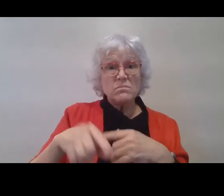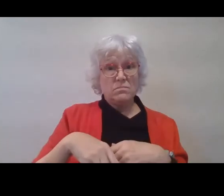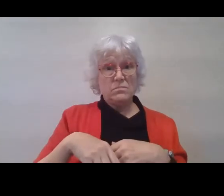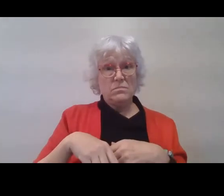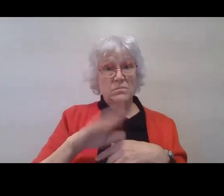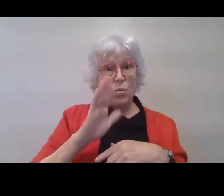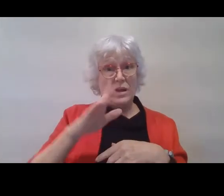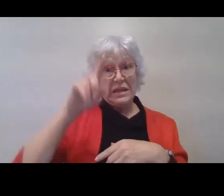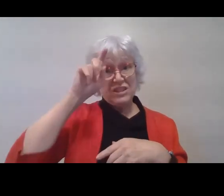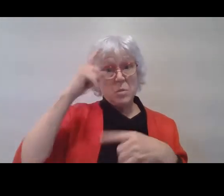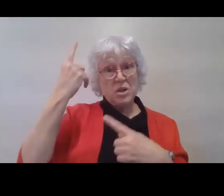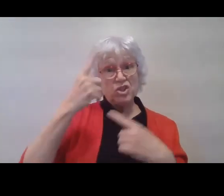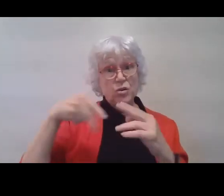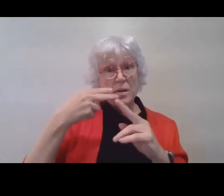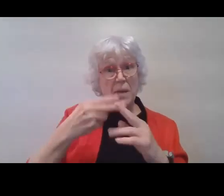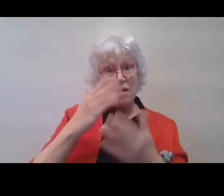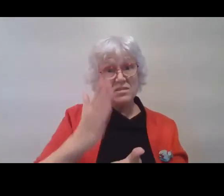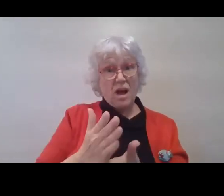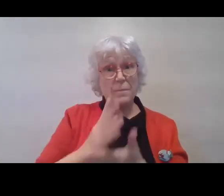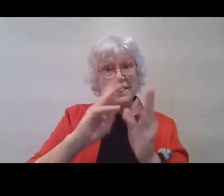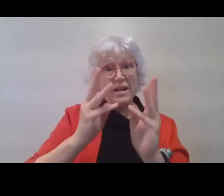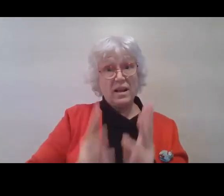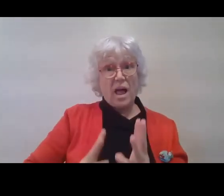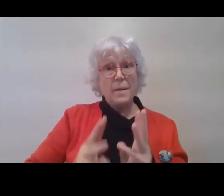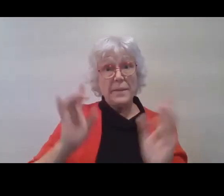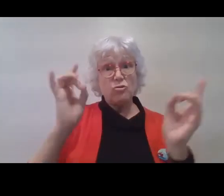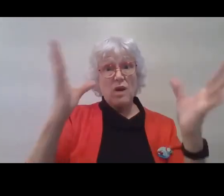crisis at all cost? I doubt it.